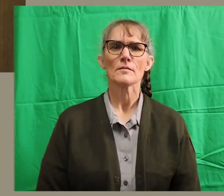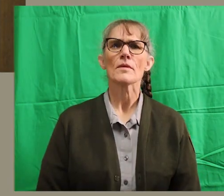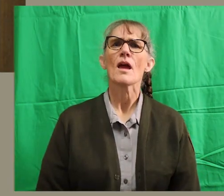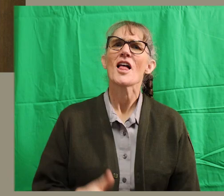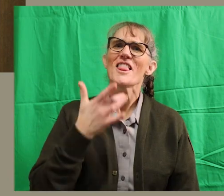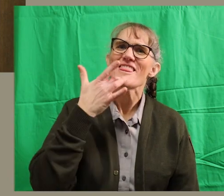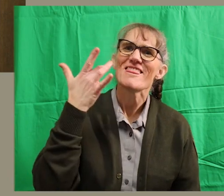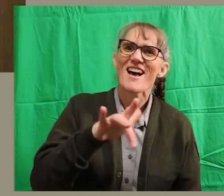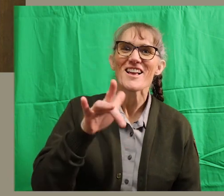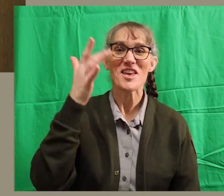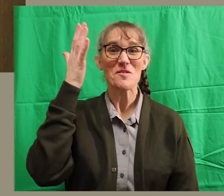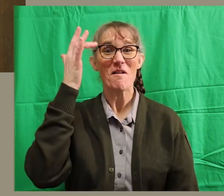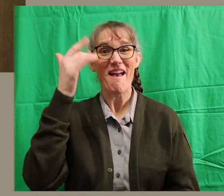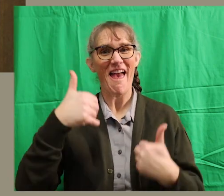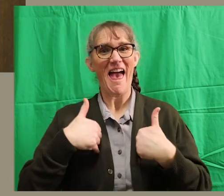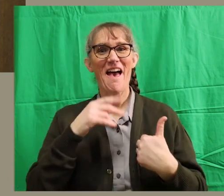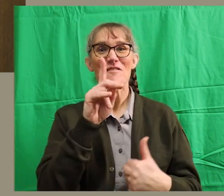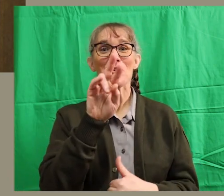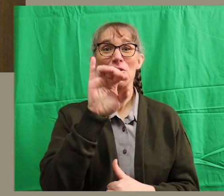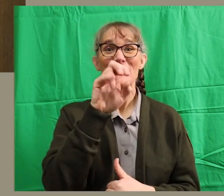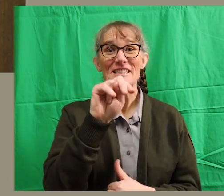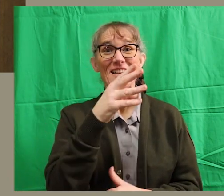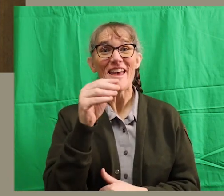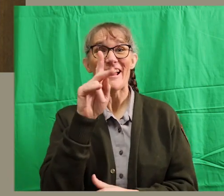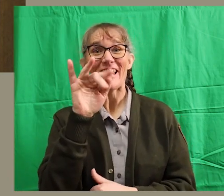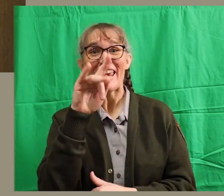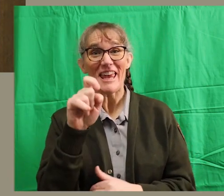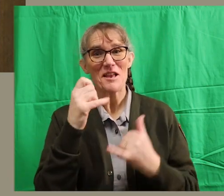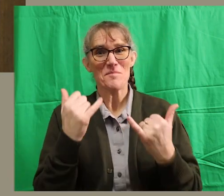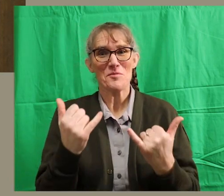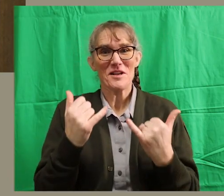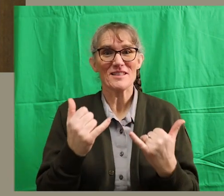We are so lucky to have Kristin and Kate present in our live chat today.